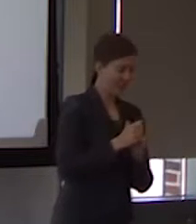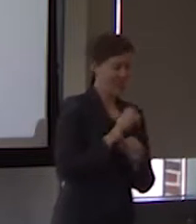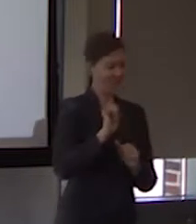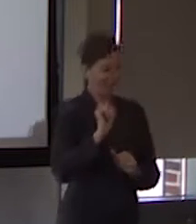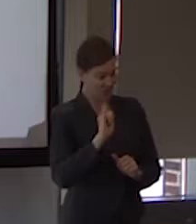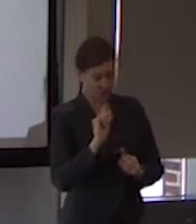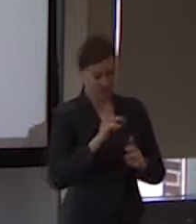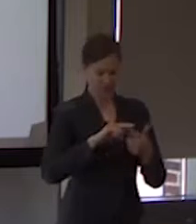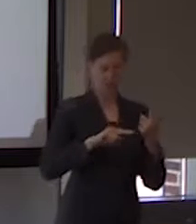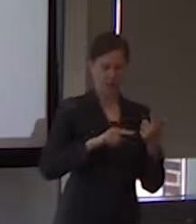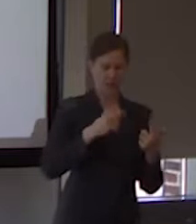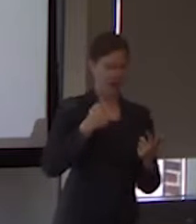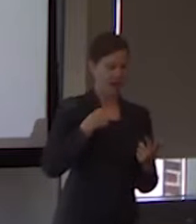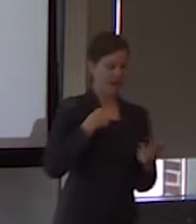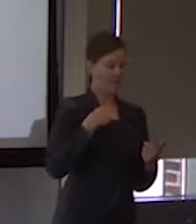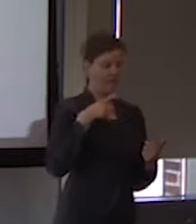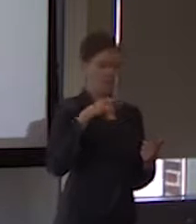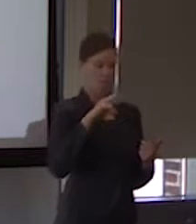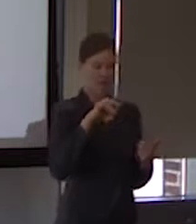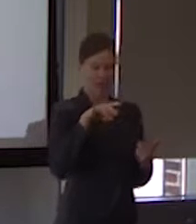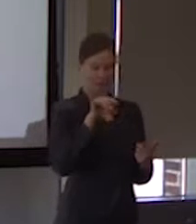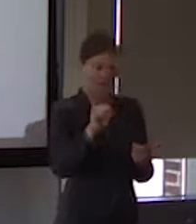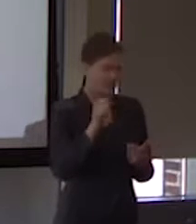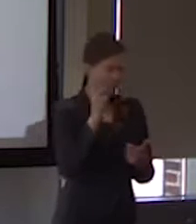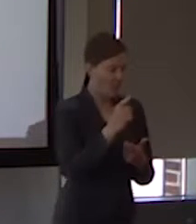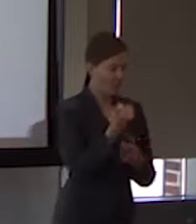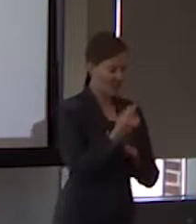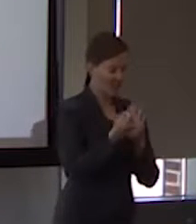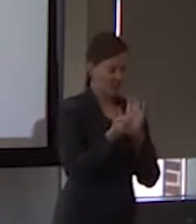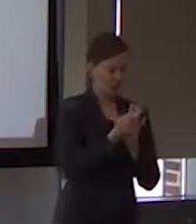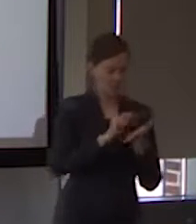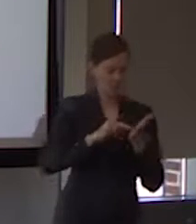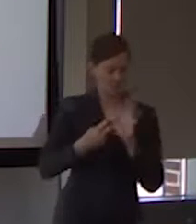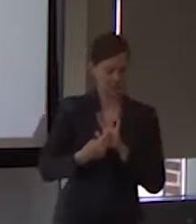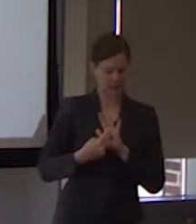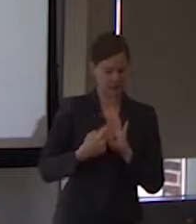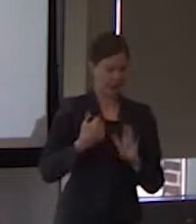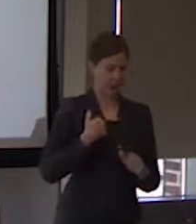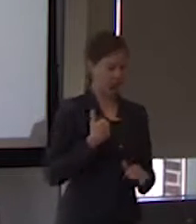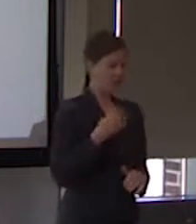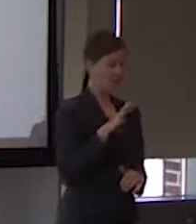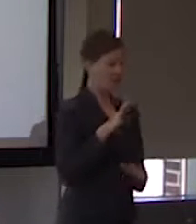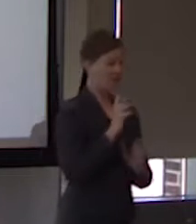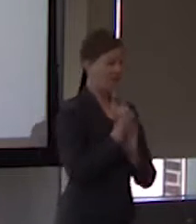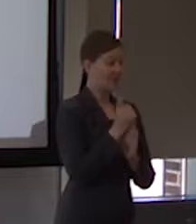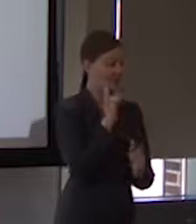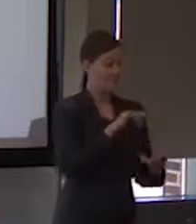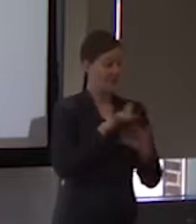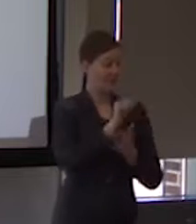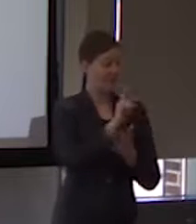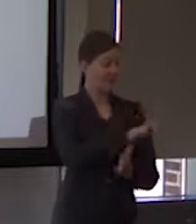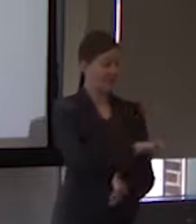having paralysis for 15 of those hours, which ultimately boils down to having 45 minutes to study for that exam, how well do you think